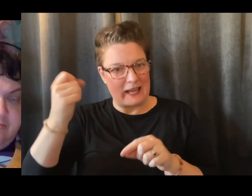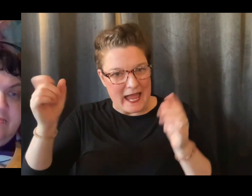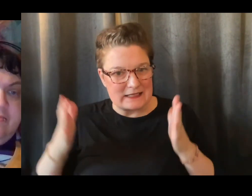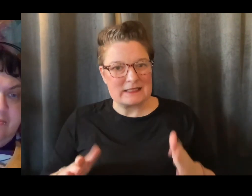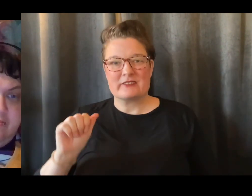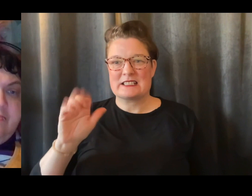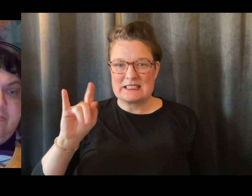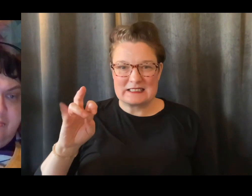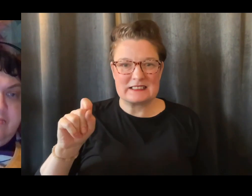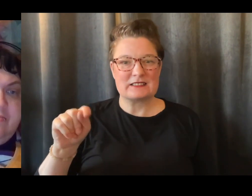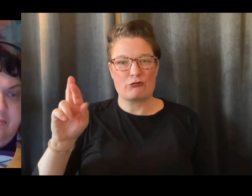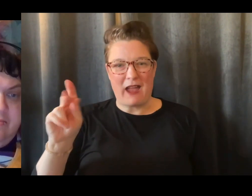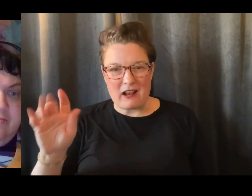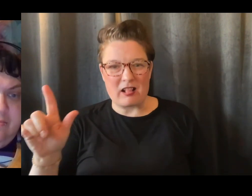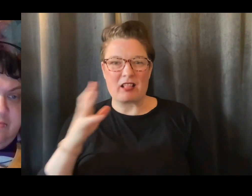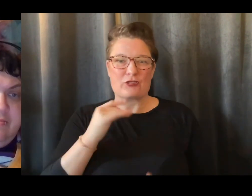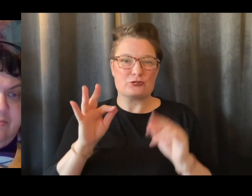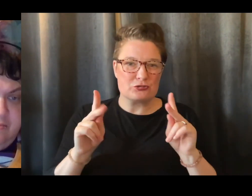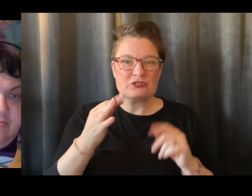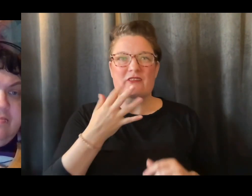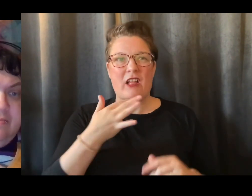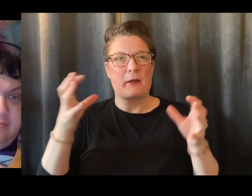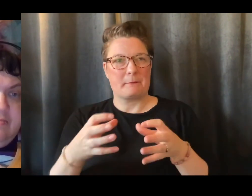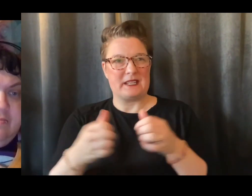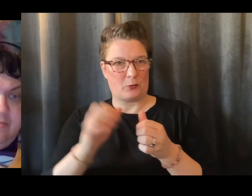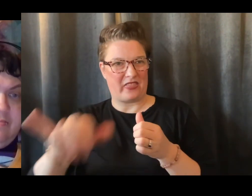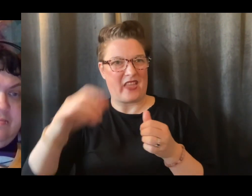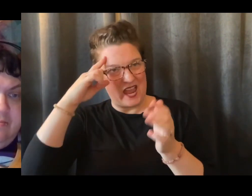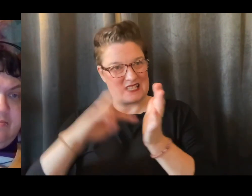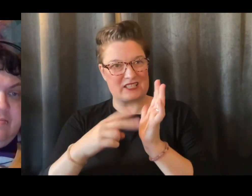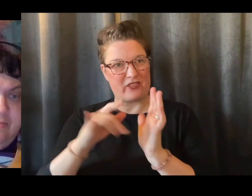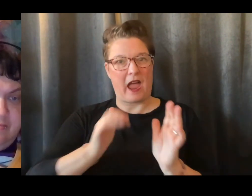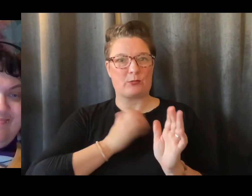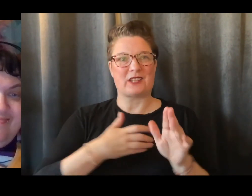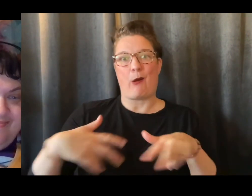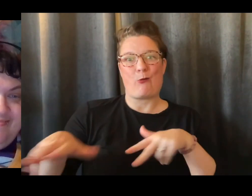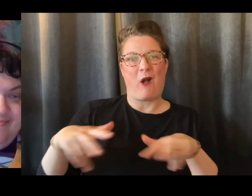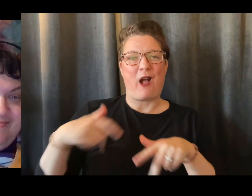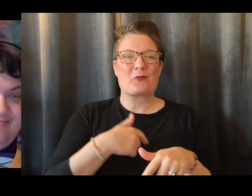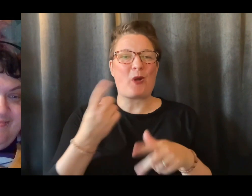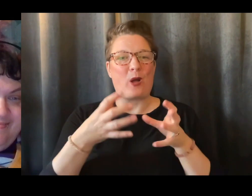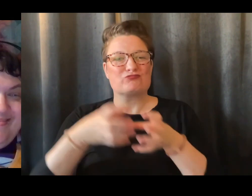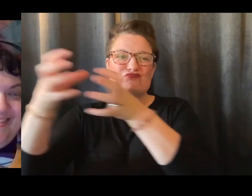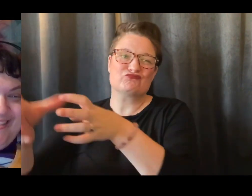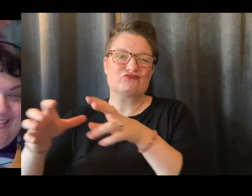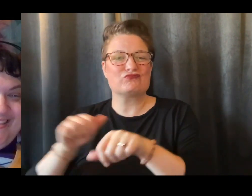that intention, like it was our walk. We would always do a Jews of color walk in the mountains in California, and I